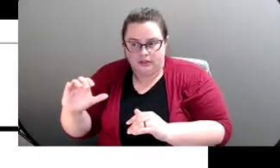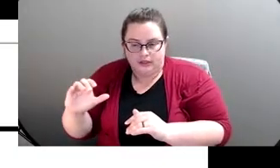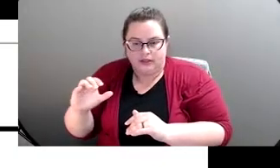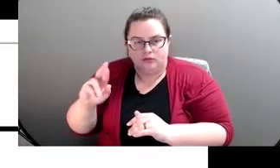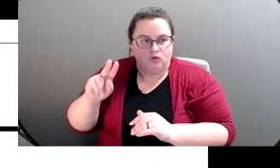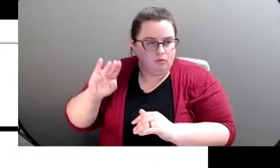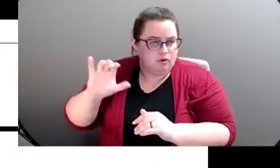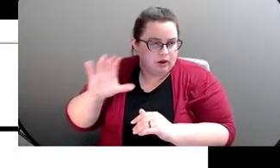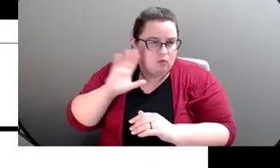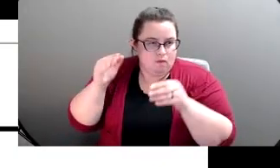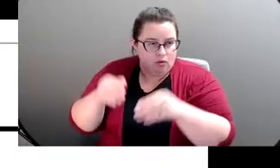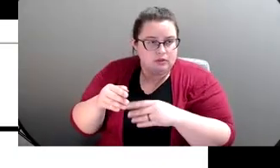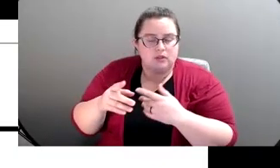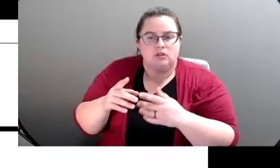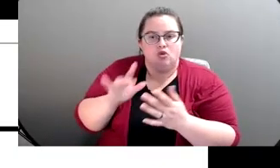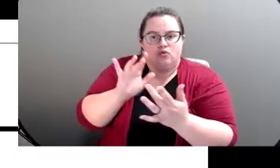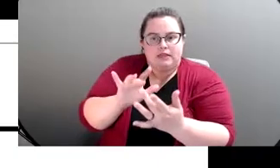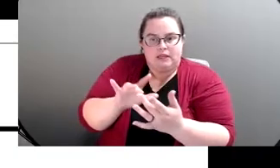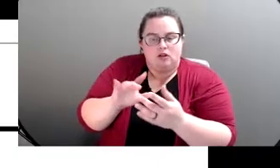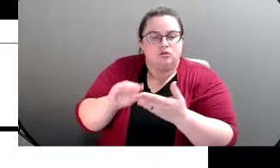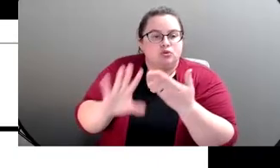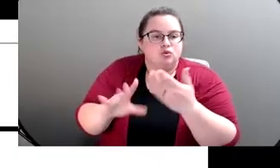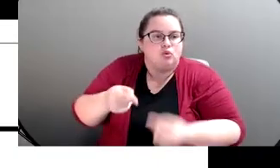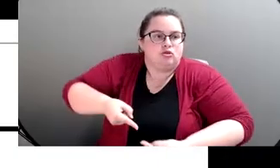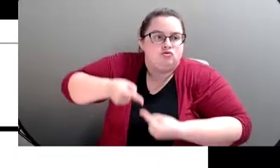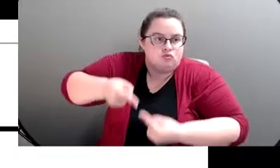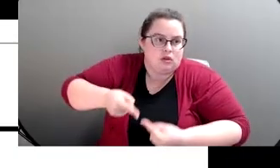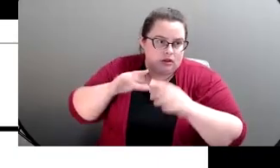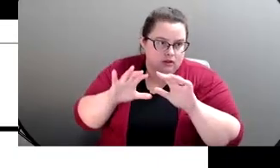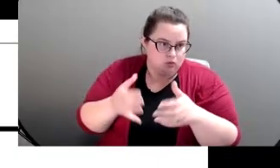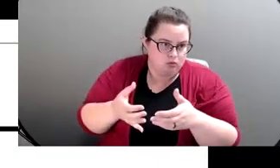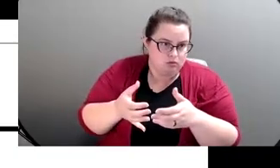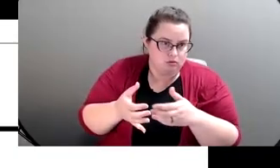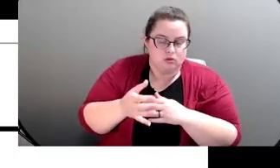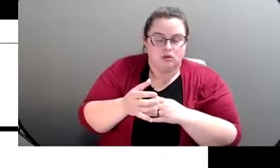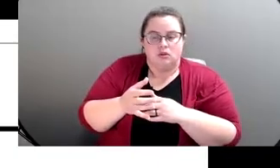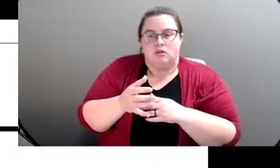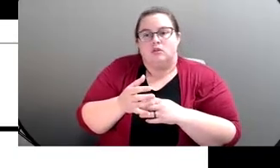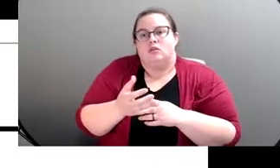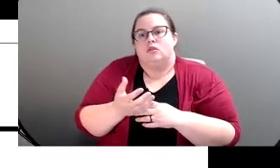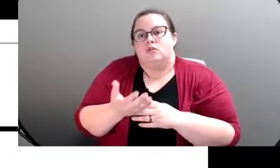is reaching out to students who are struggling. So, you know, and we